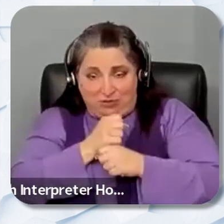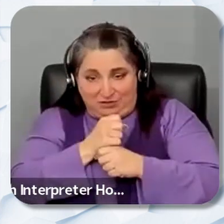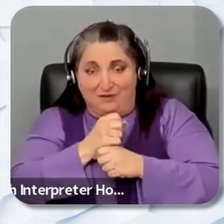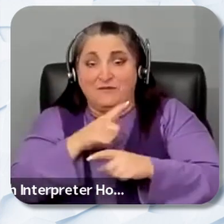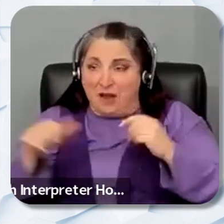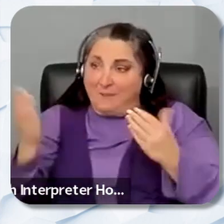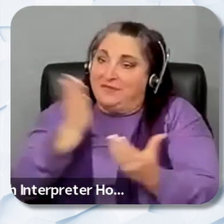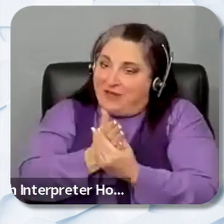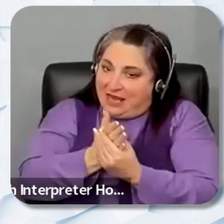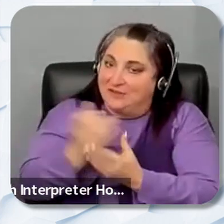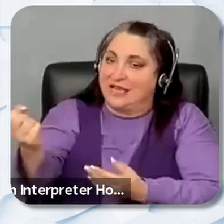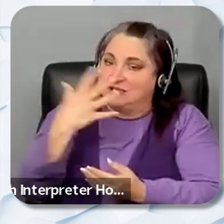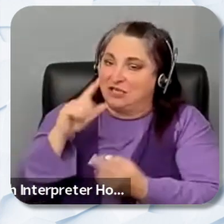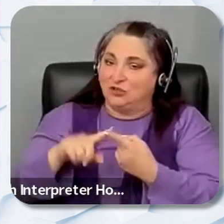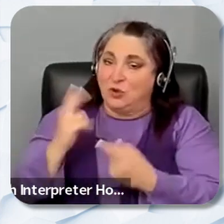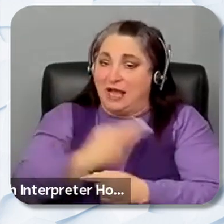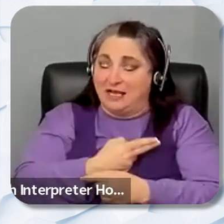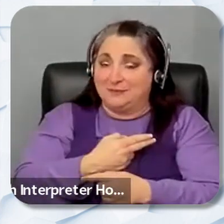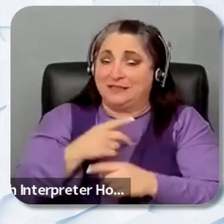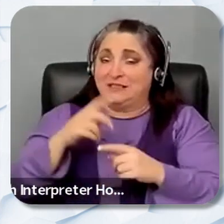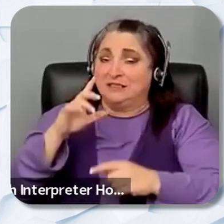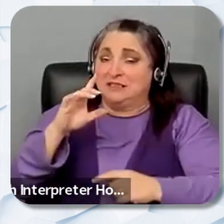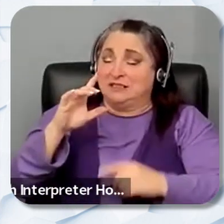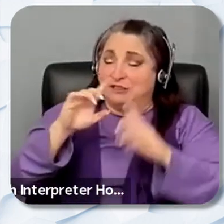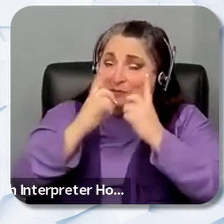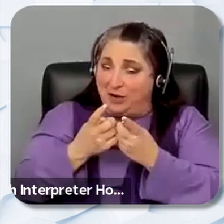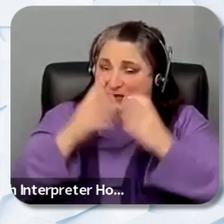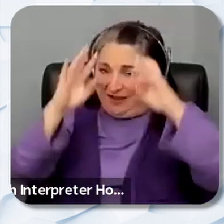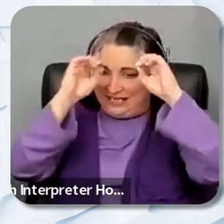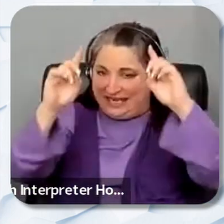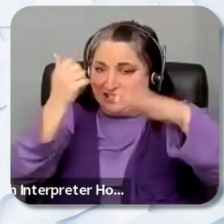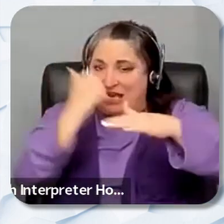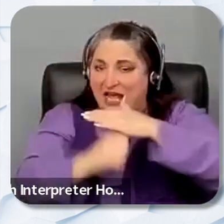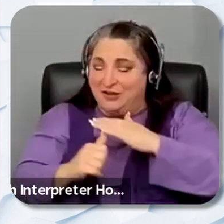US Department of Education under the Individuals with Disabilities Education Act will define